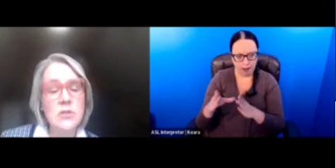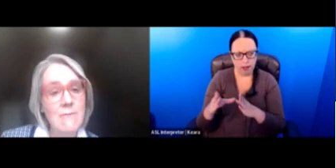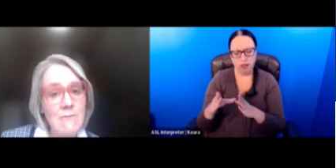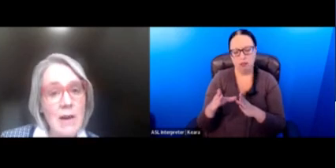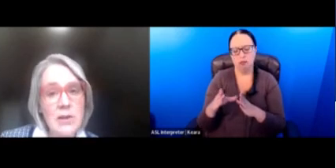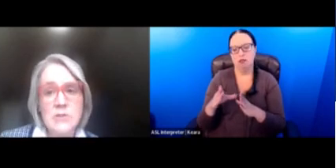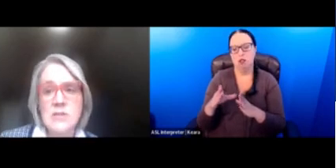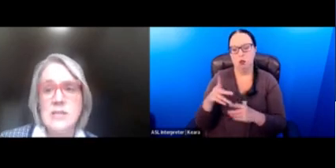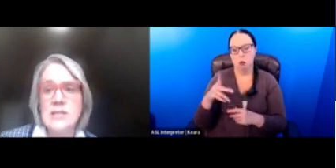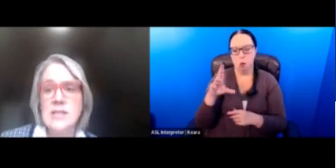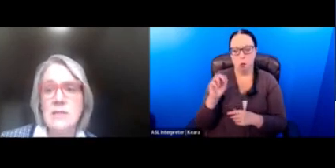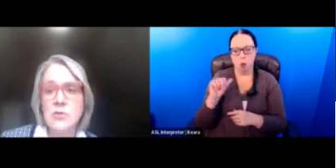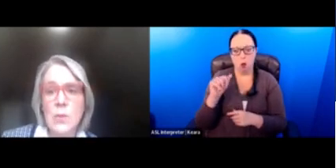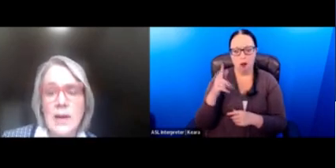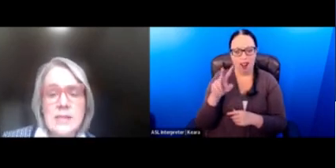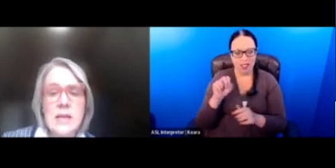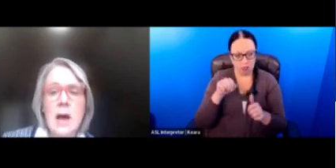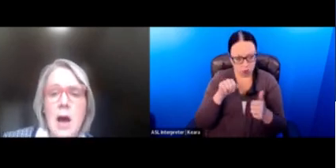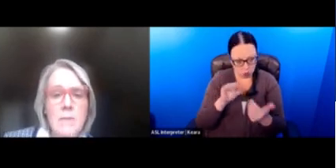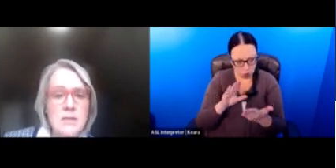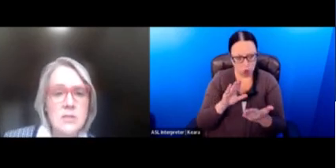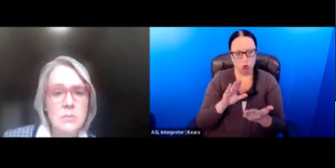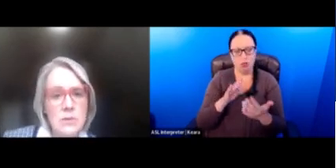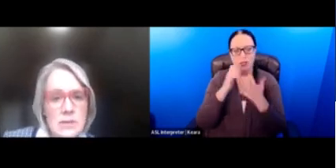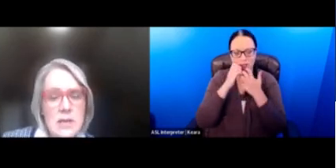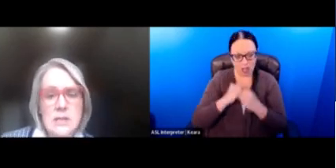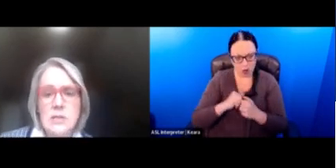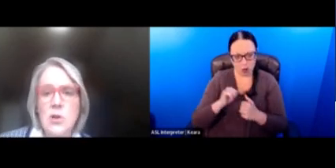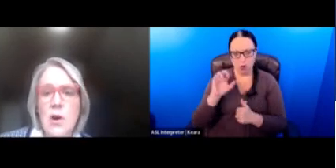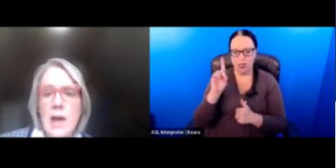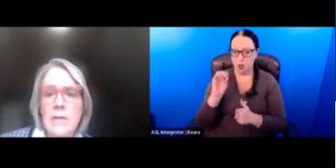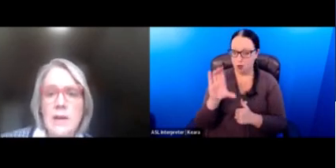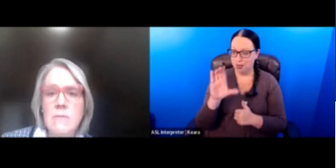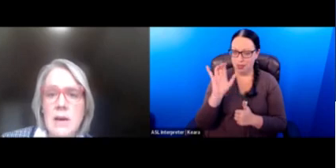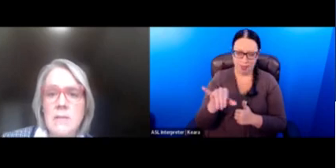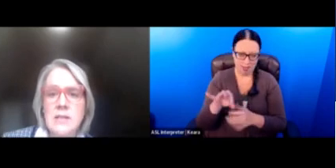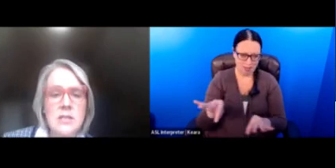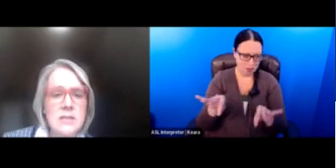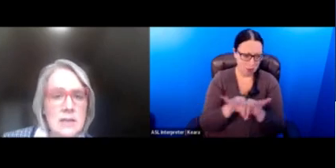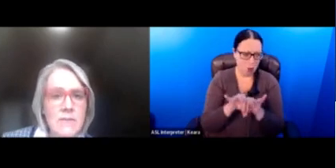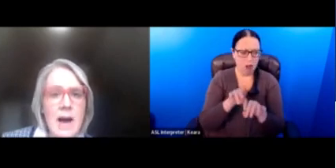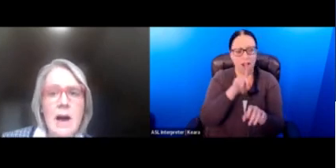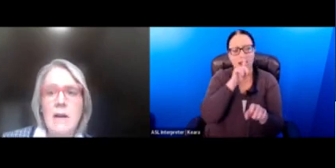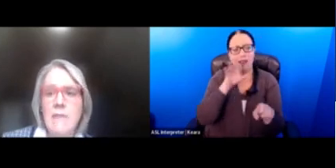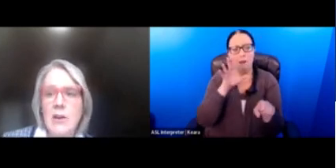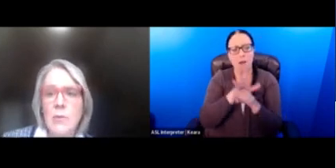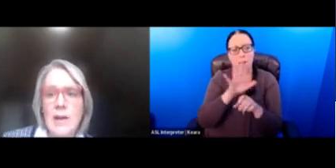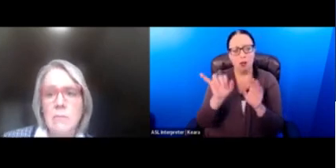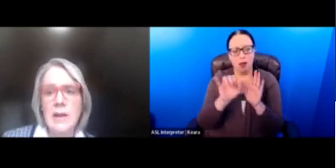super essential and commitment to identify, evaluate and plan for mitigation risks that come